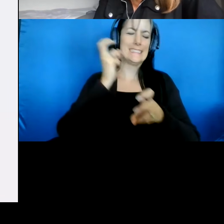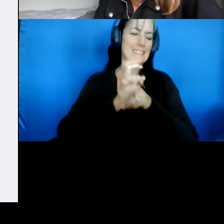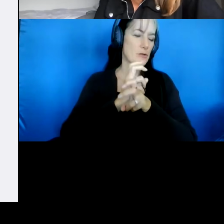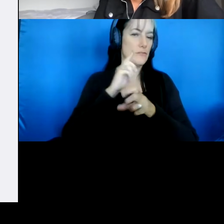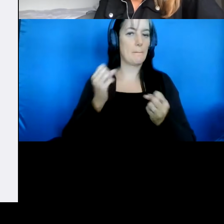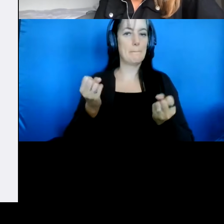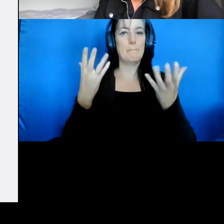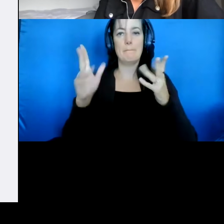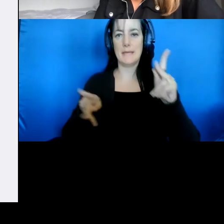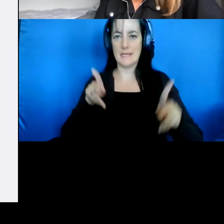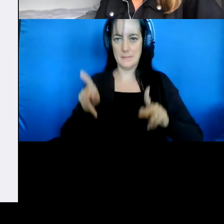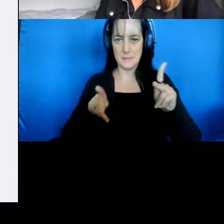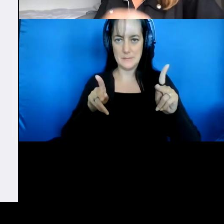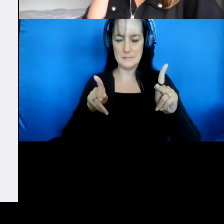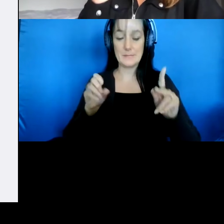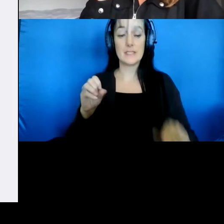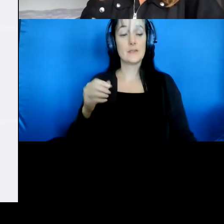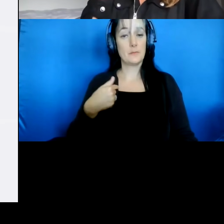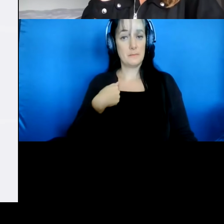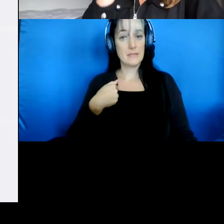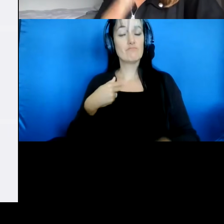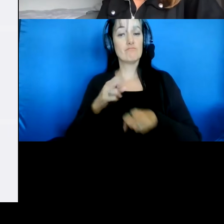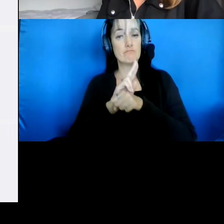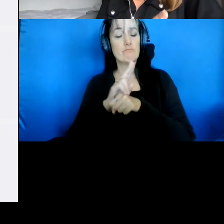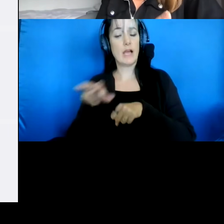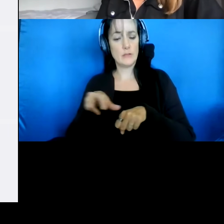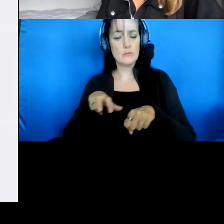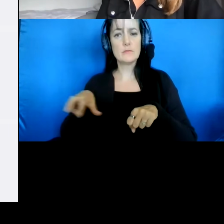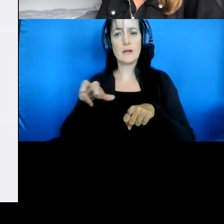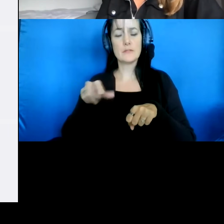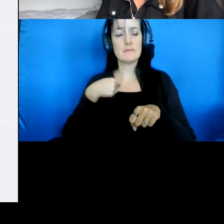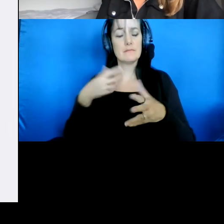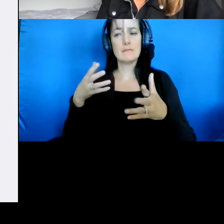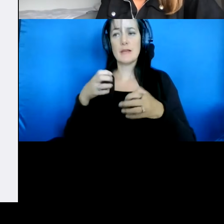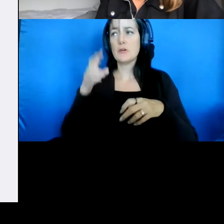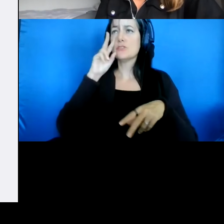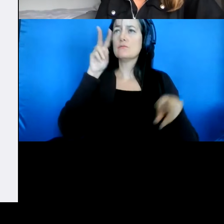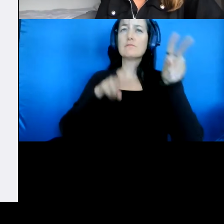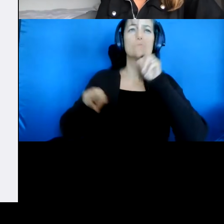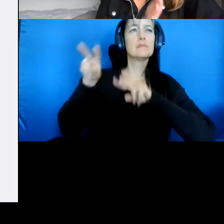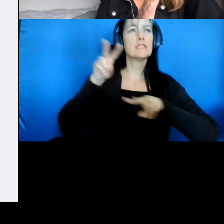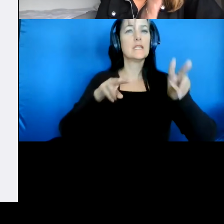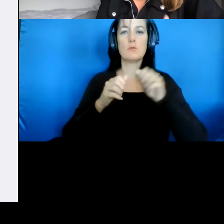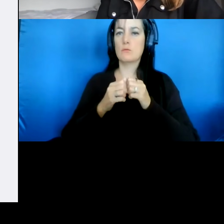as a mouse user, I want to be able to browse content without scrolling. Now, you could be